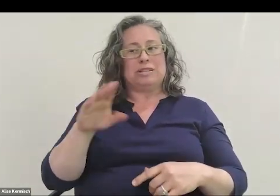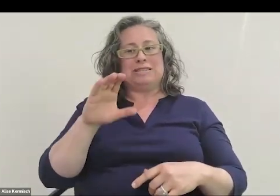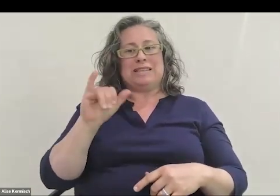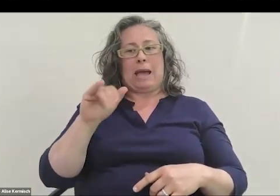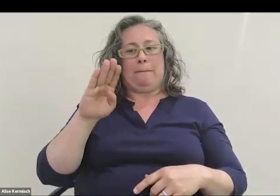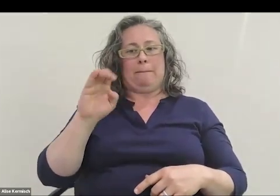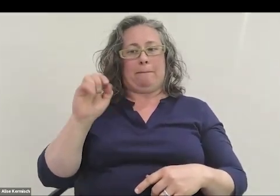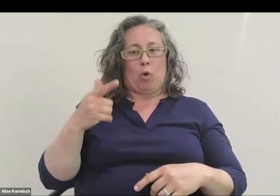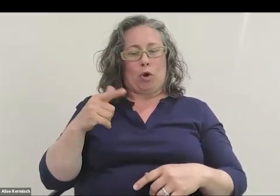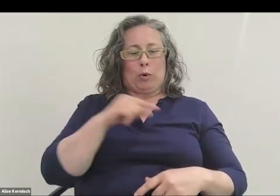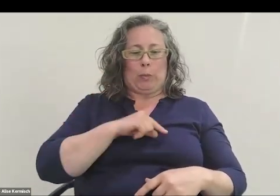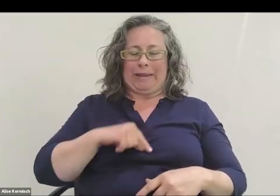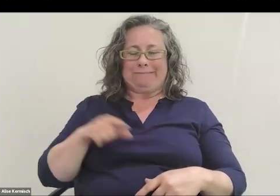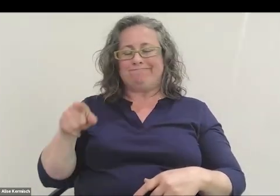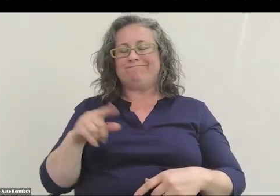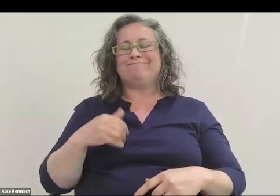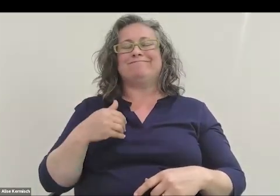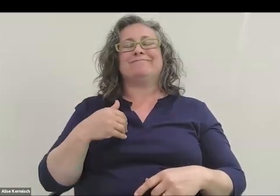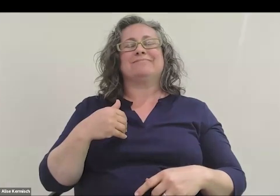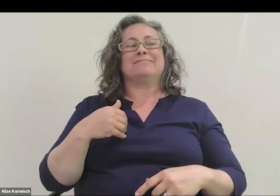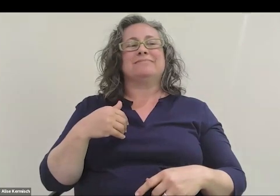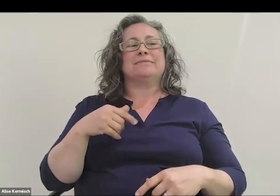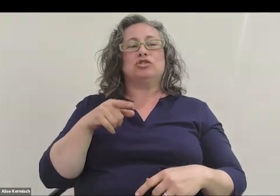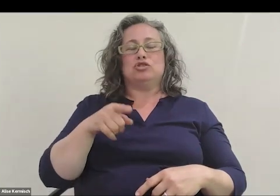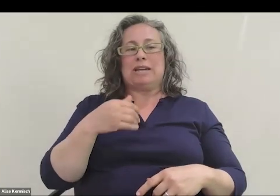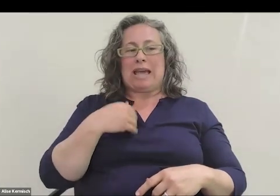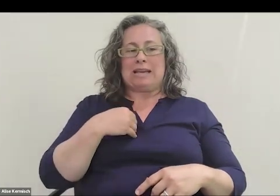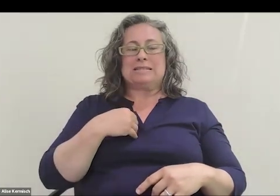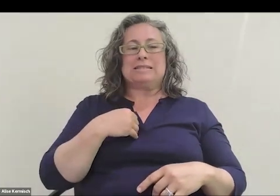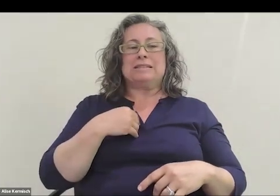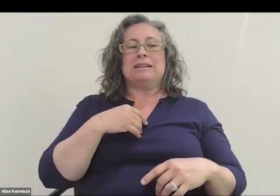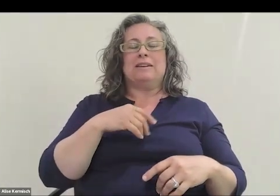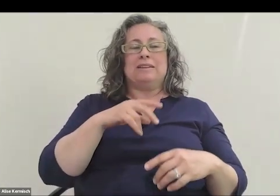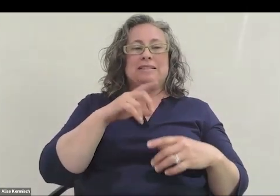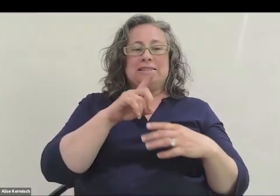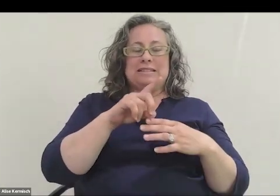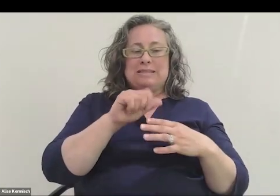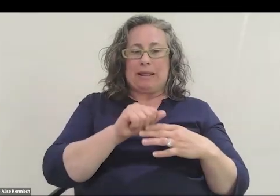She has the edited volume Disability Visibility, which is just stories from other disabled people.